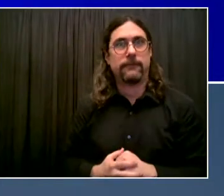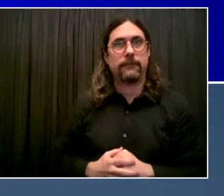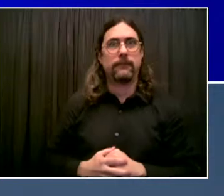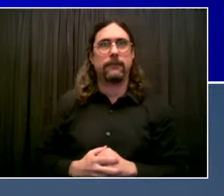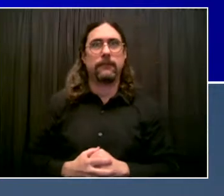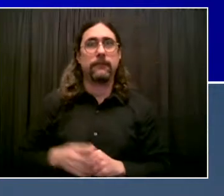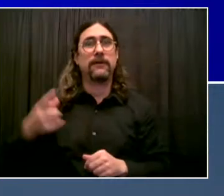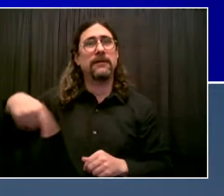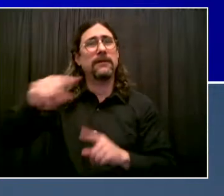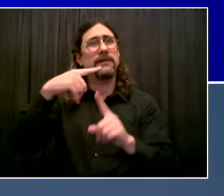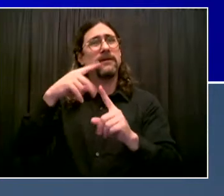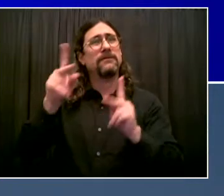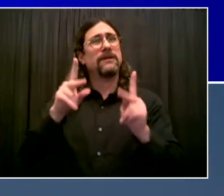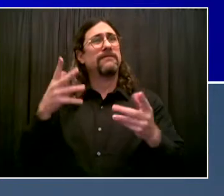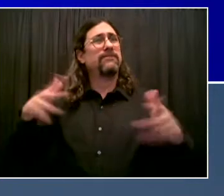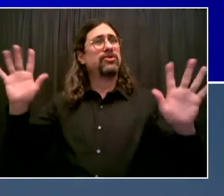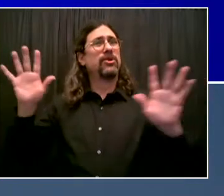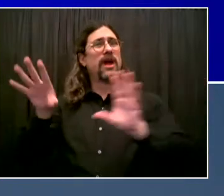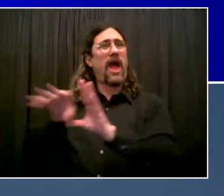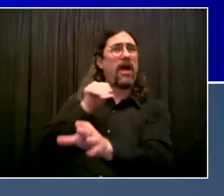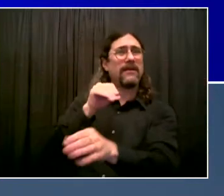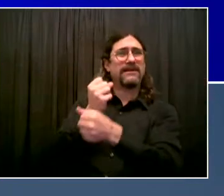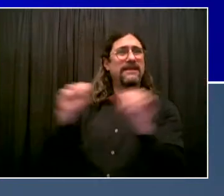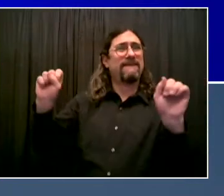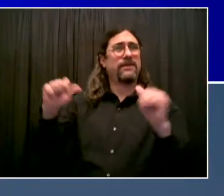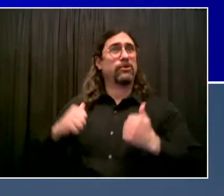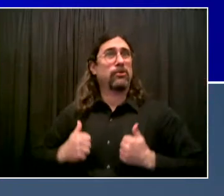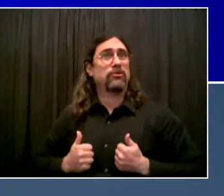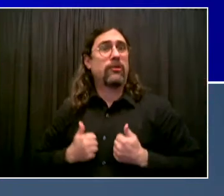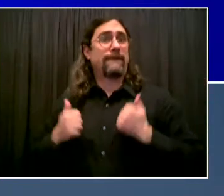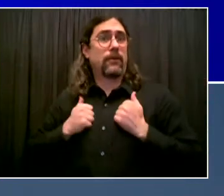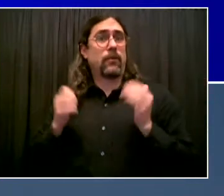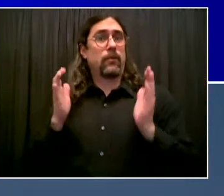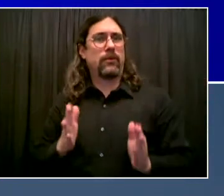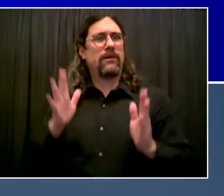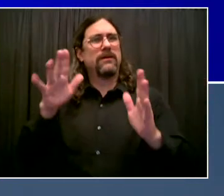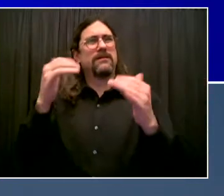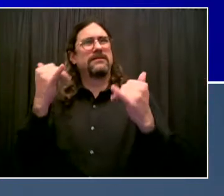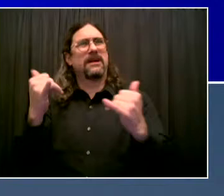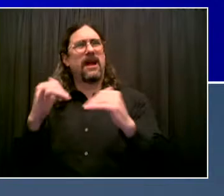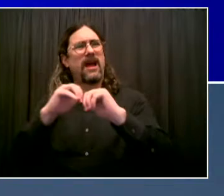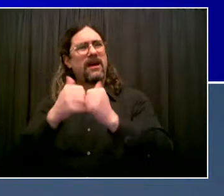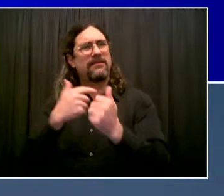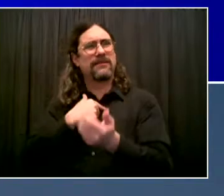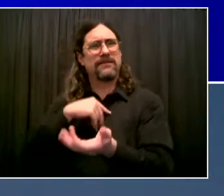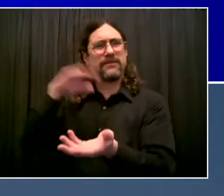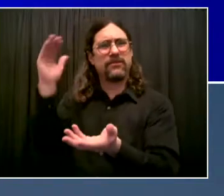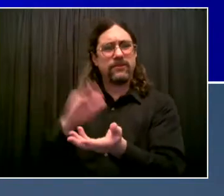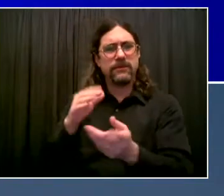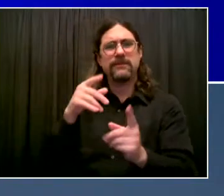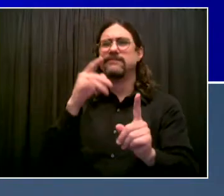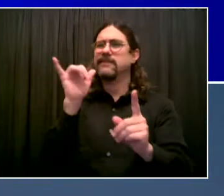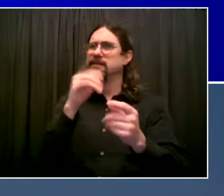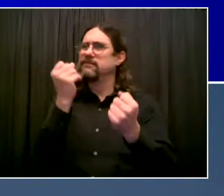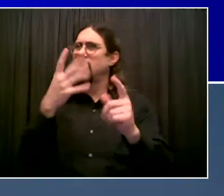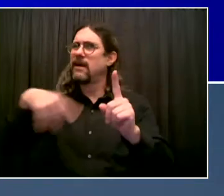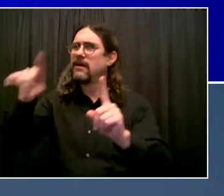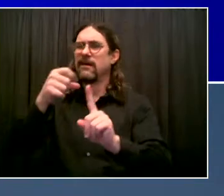THIS IS BEEN AN AREA WHERE MANY PARTS OF THE CITY GOVERNMENT HAVE FOCCUSED TO TRY AND HELP SURVIVORS IN A VARIETYTY OF YWASS THE NYPD HAS FOCUSED, INCLUDING THE REGULARAR VISISITS TO HOUSEHOLDS